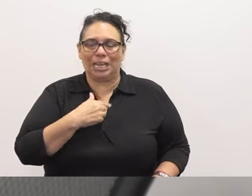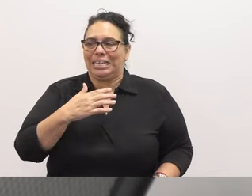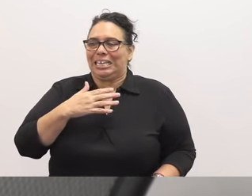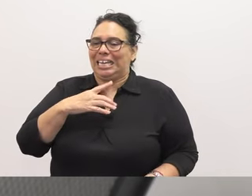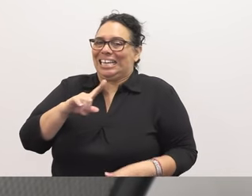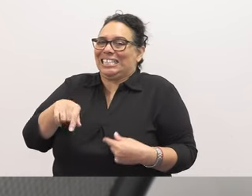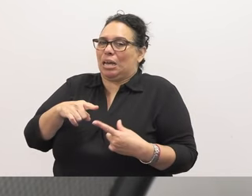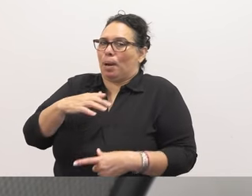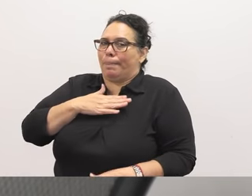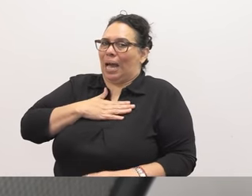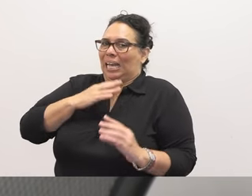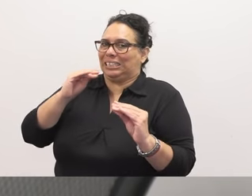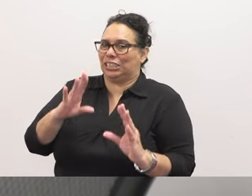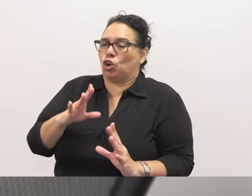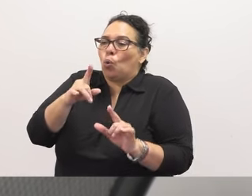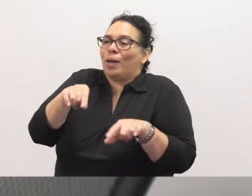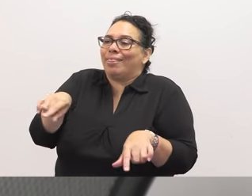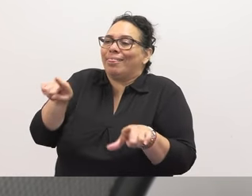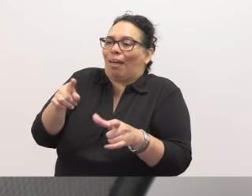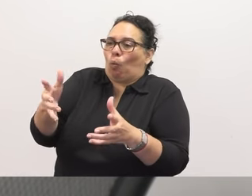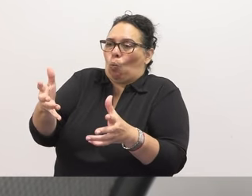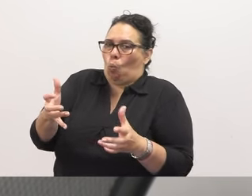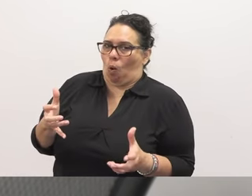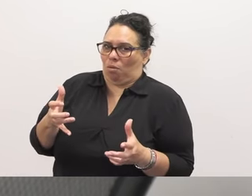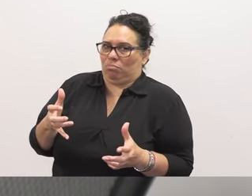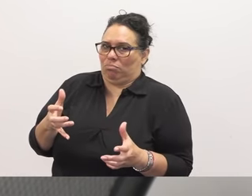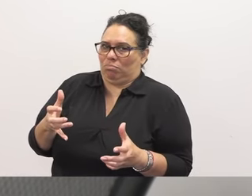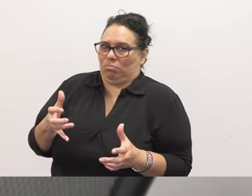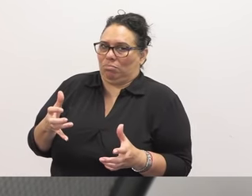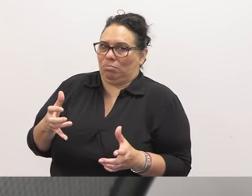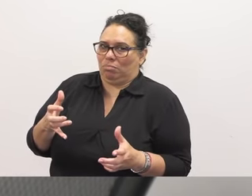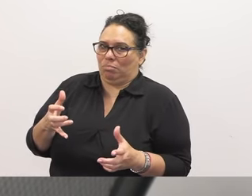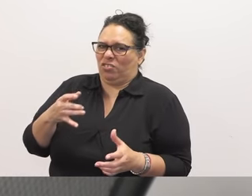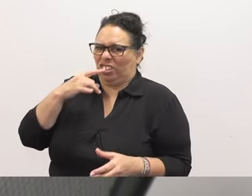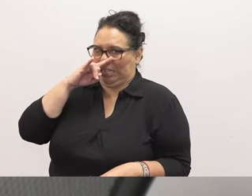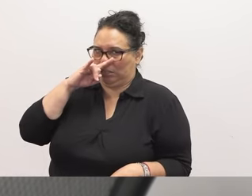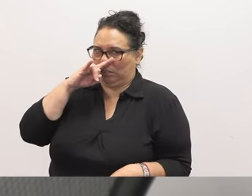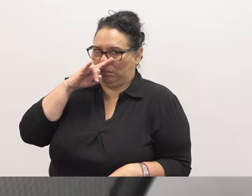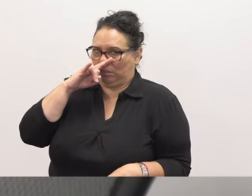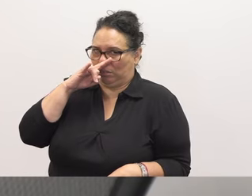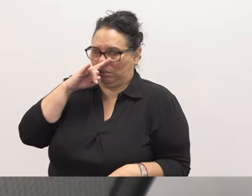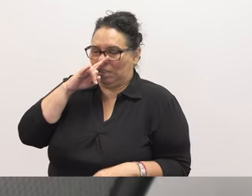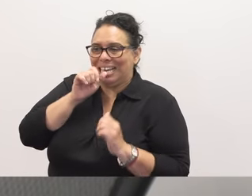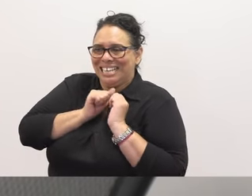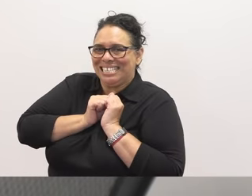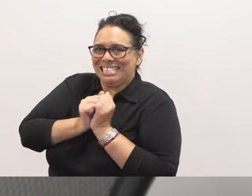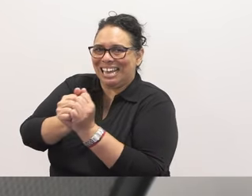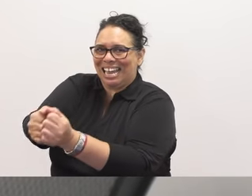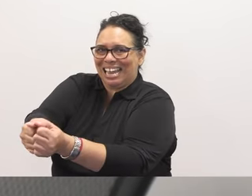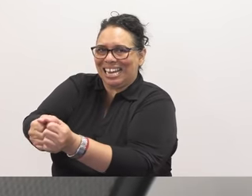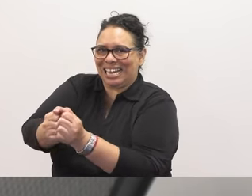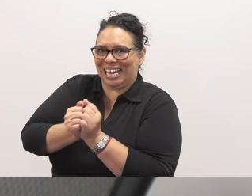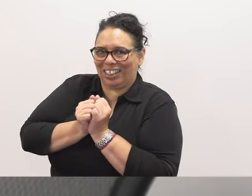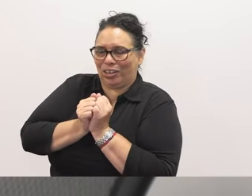and what they want for their kids. And so together we are looking for the same thing. So if you ever come to visit,